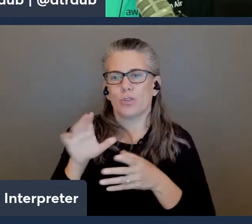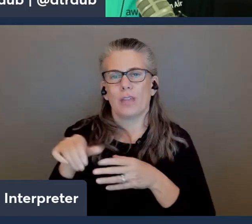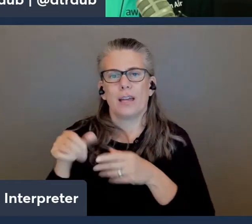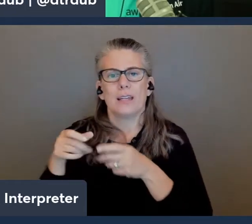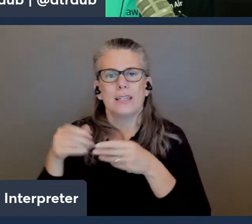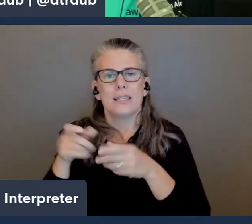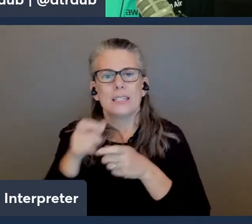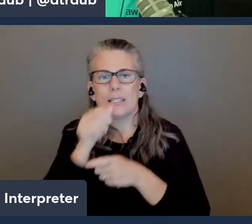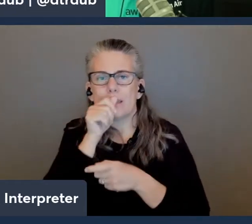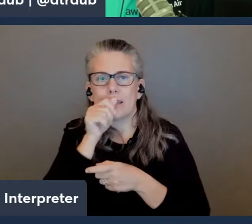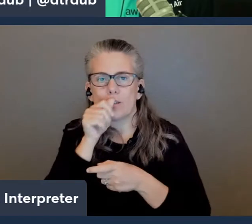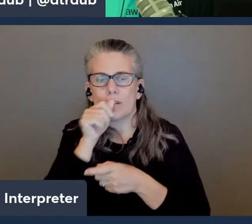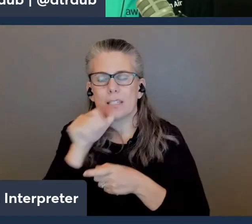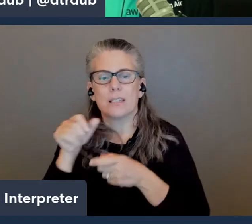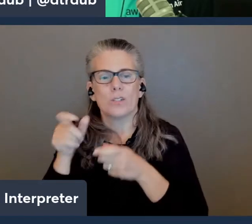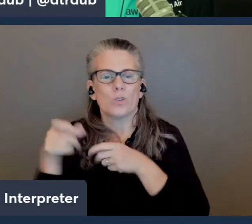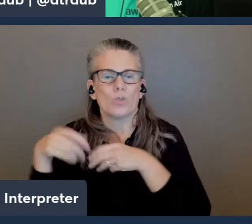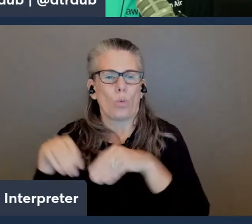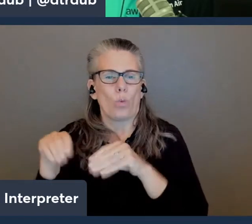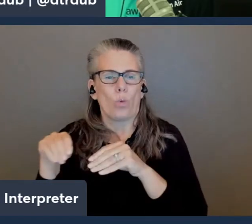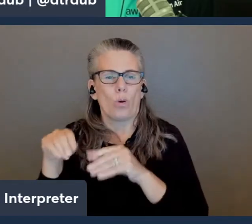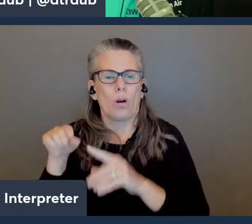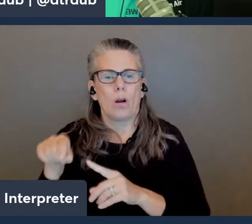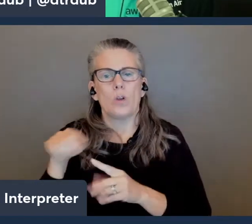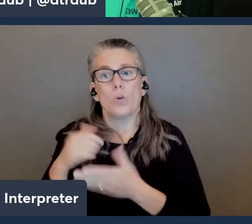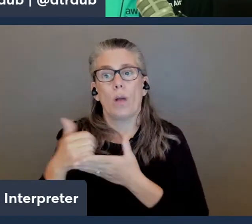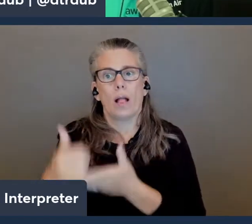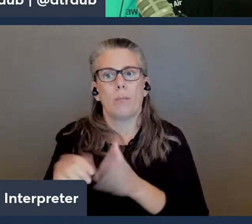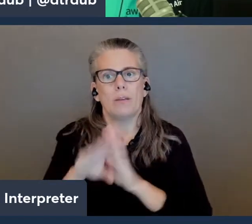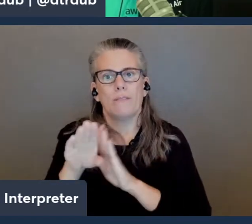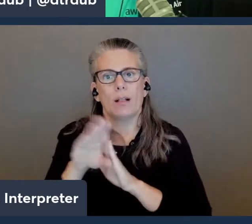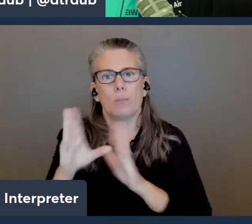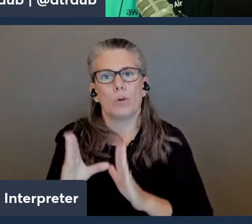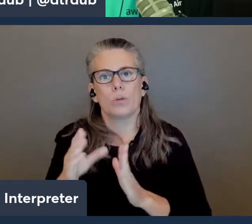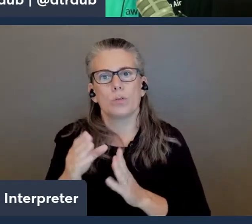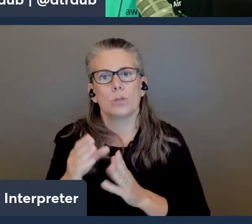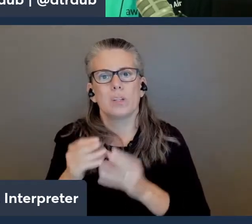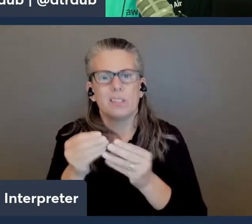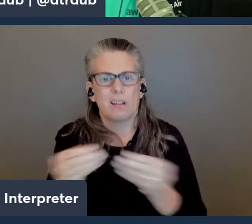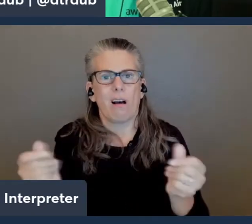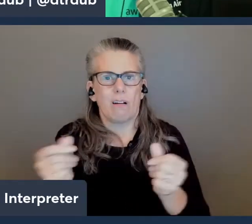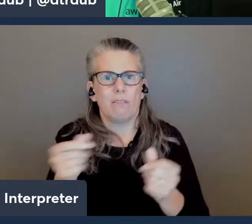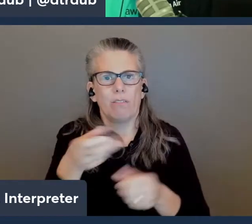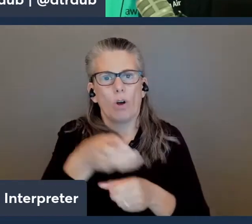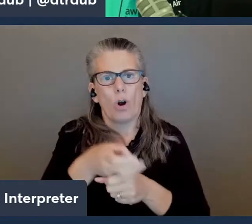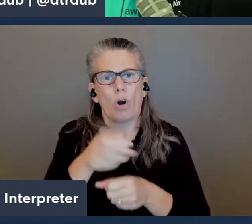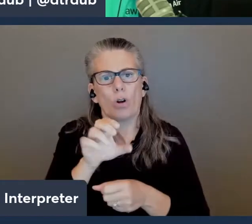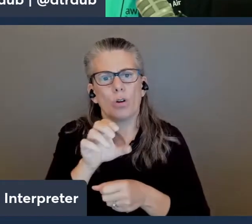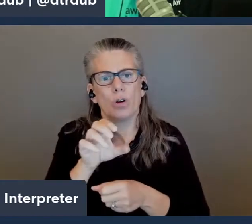To help developers solve this hard-coded secrets problem in a sort of complete way.